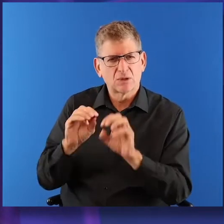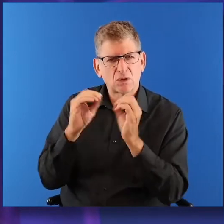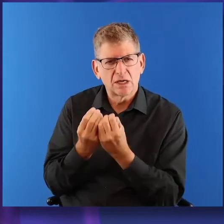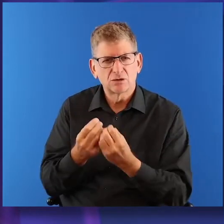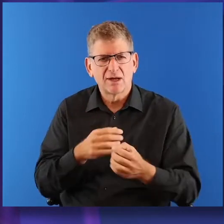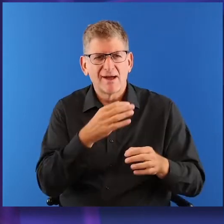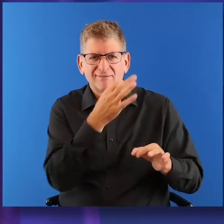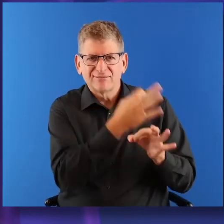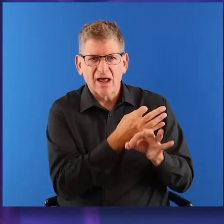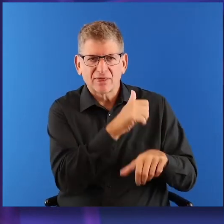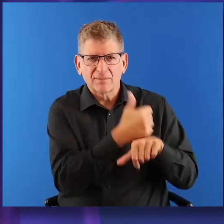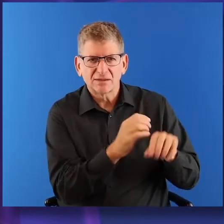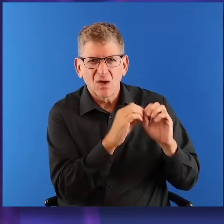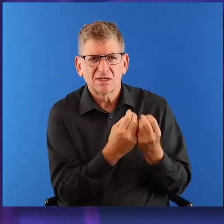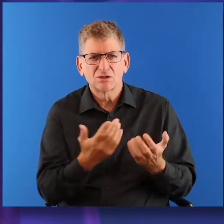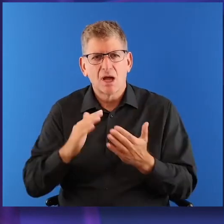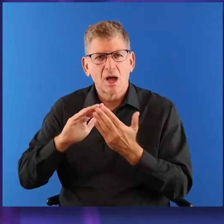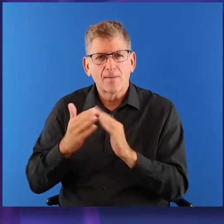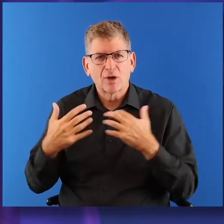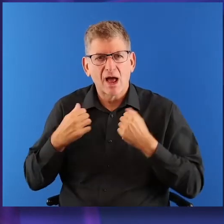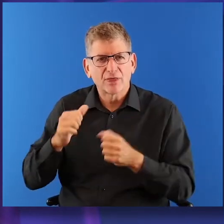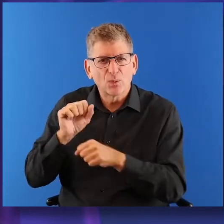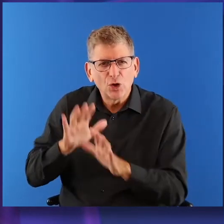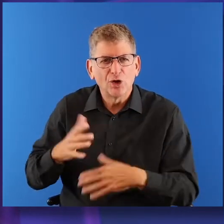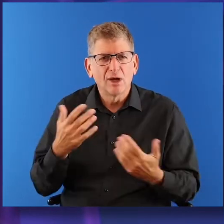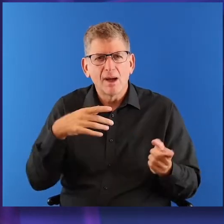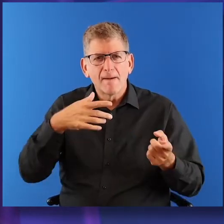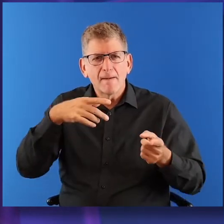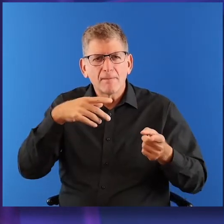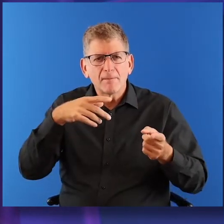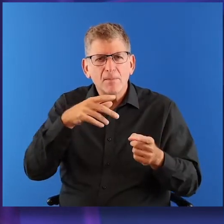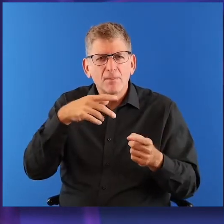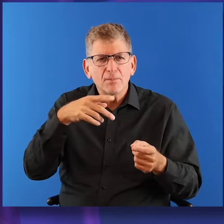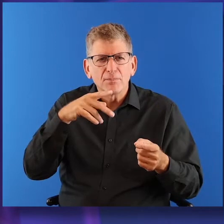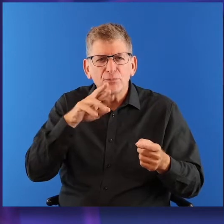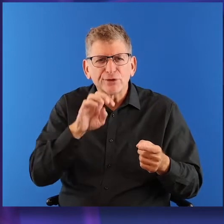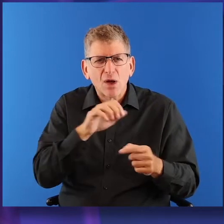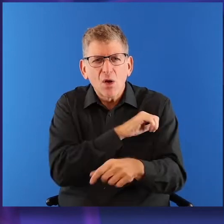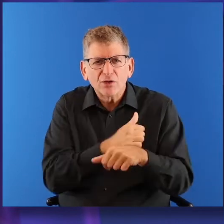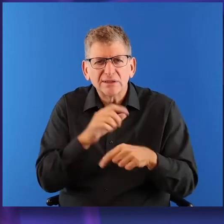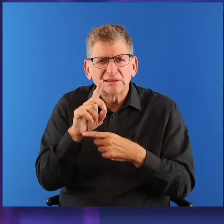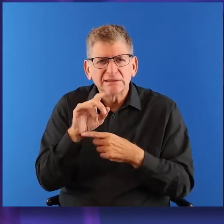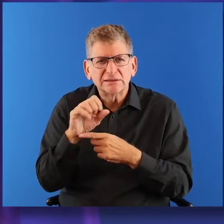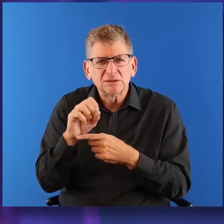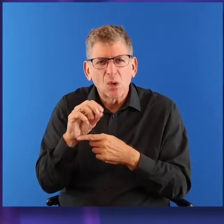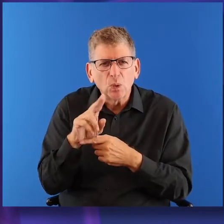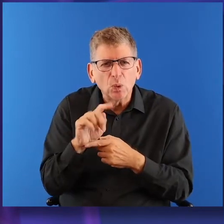trusted messengers at the local level to have those conversations, to do that engagement in a way that's authentic.